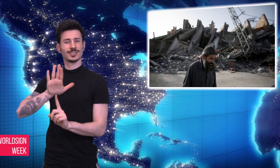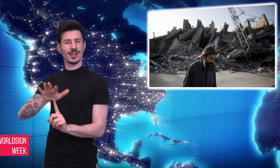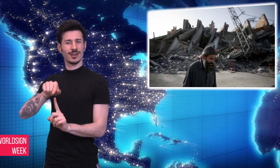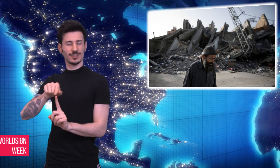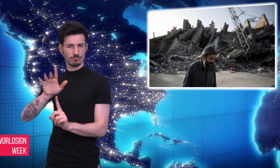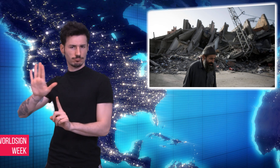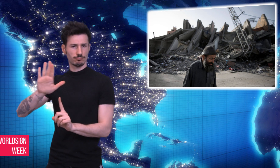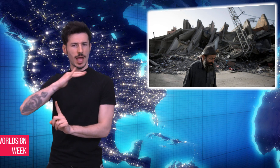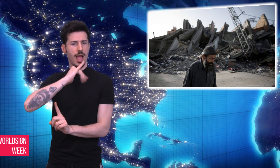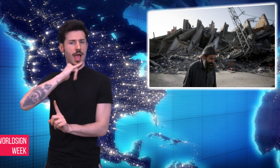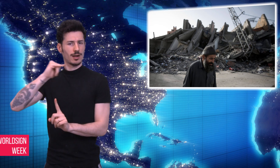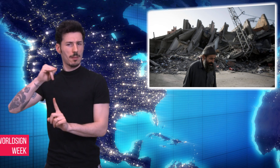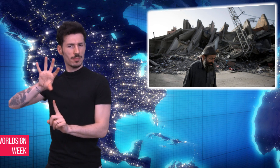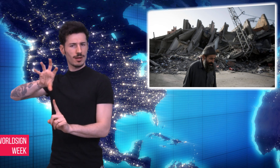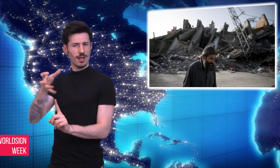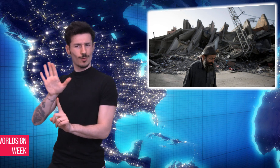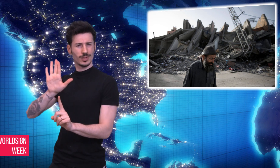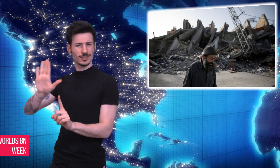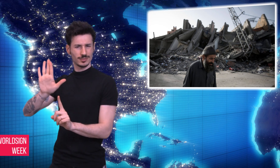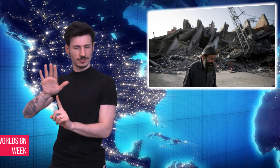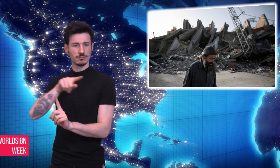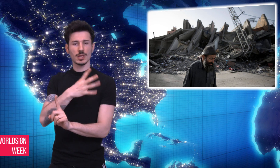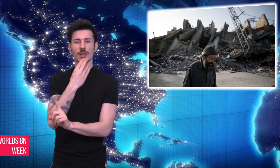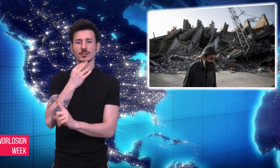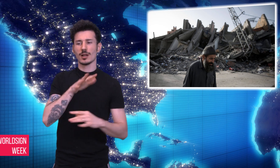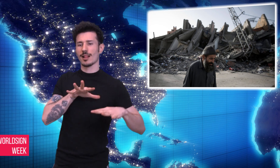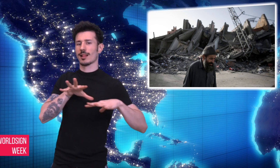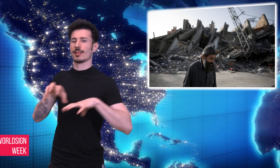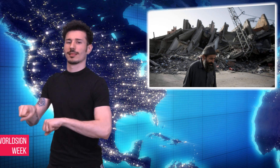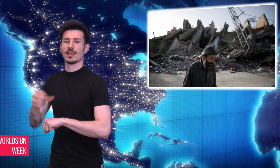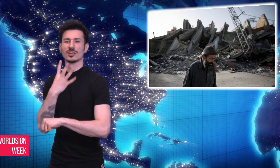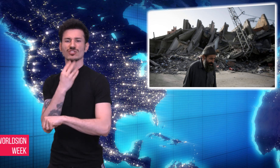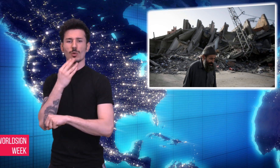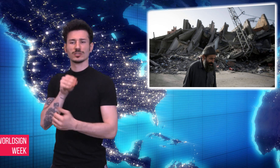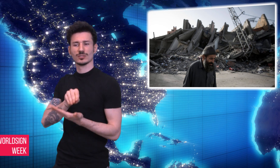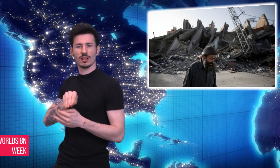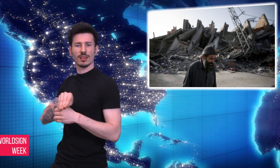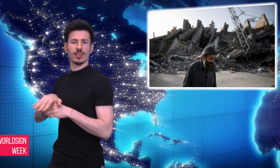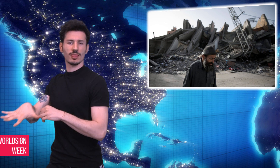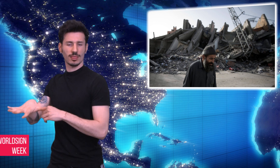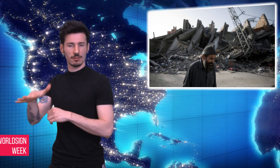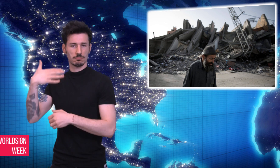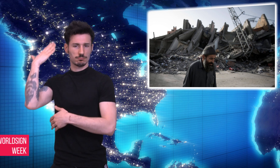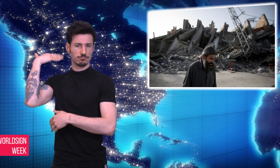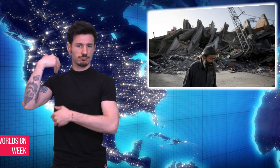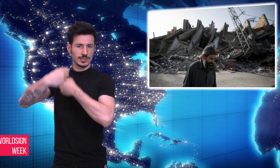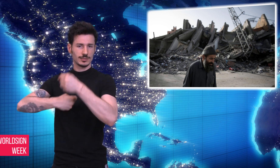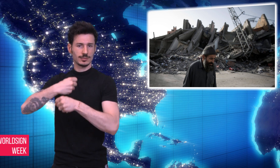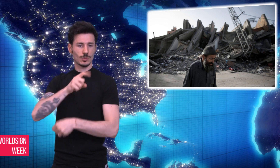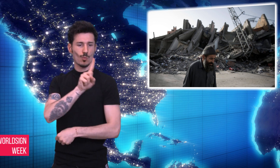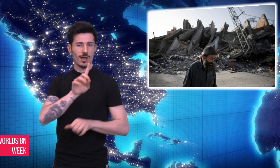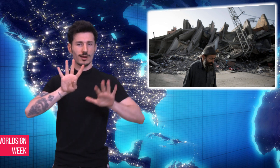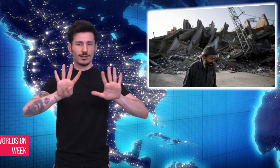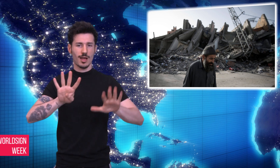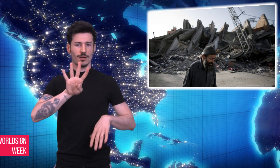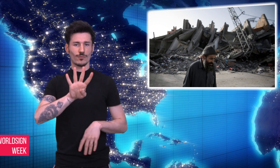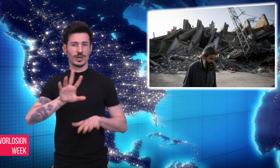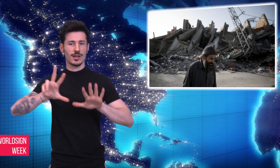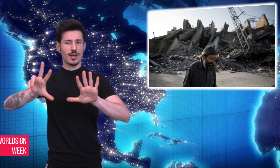Palestine, an Arab country became occupied by Israel, a Jewish state, in 1948.